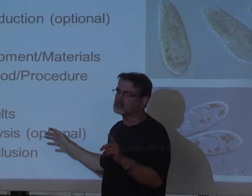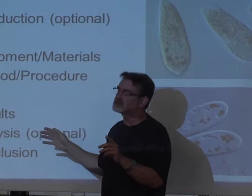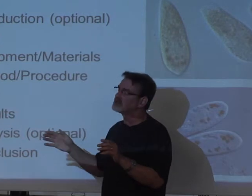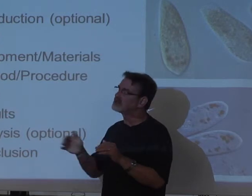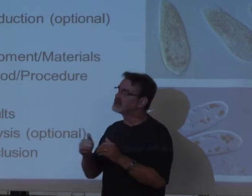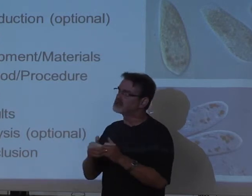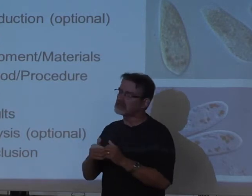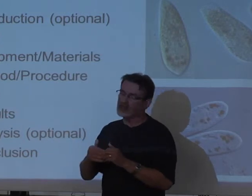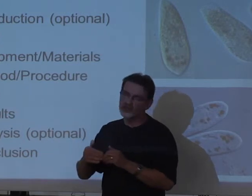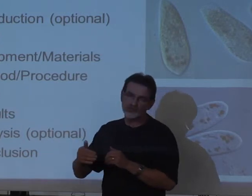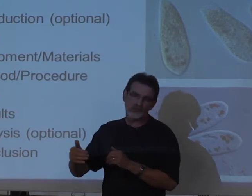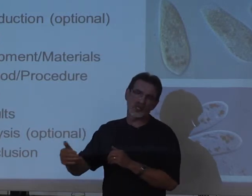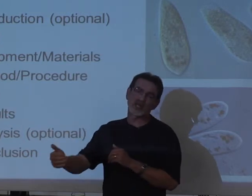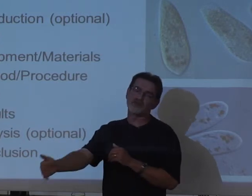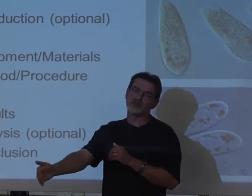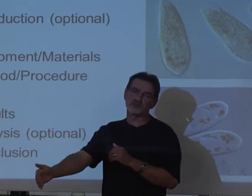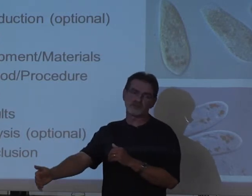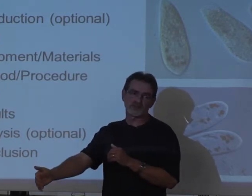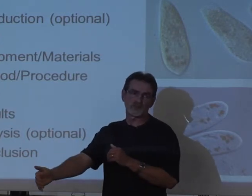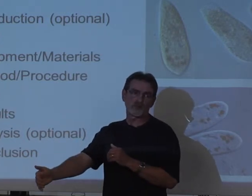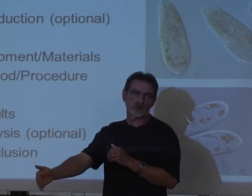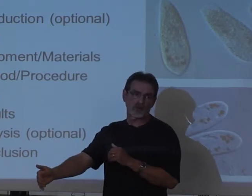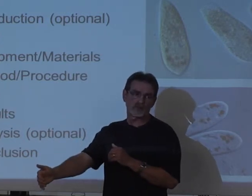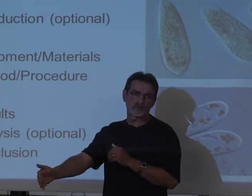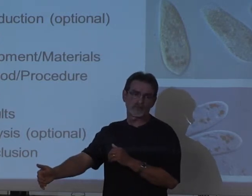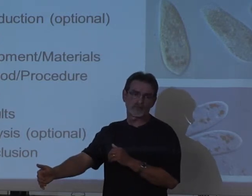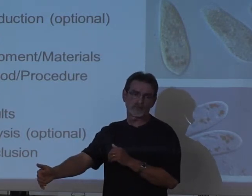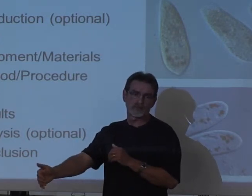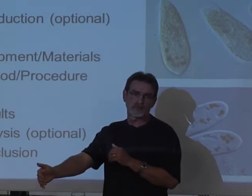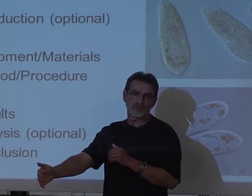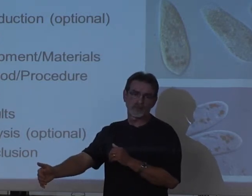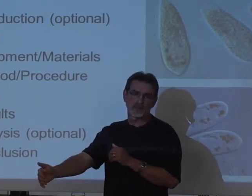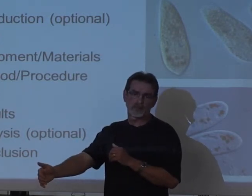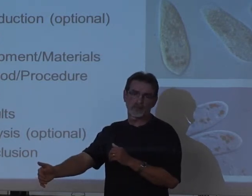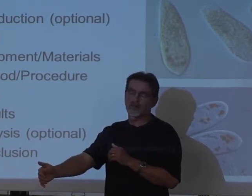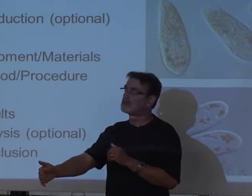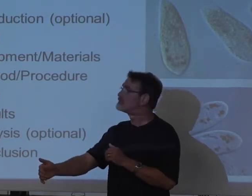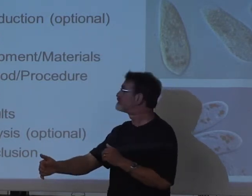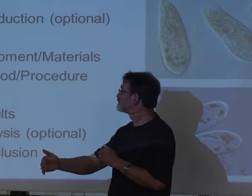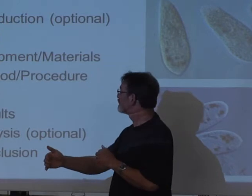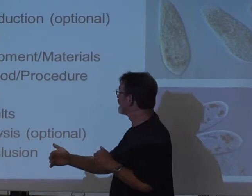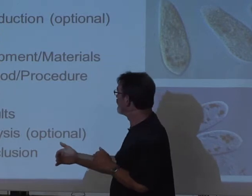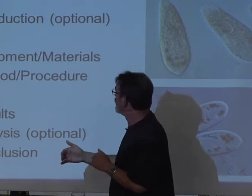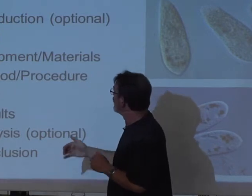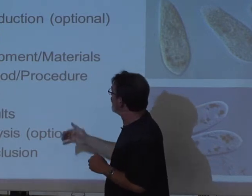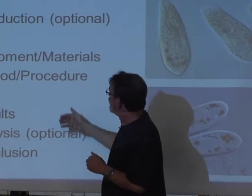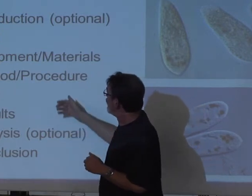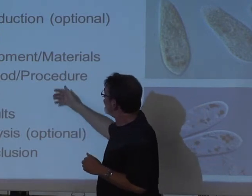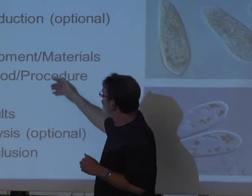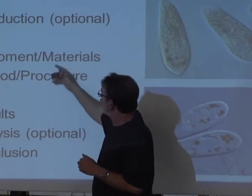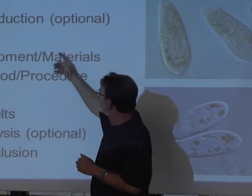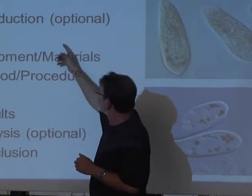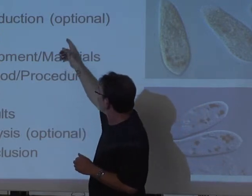they see it the entire two and a half years they’re in the program.